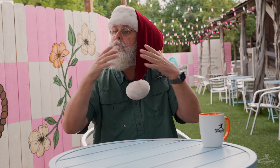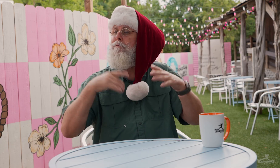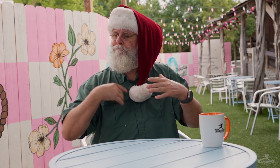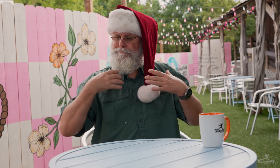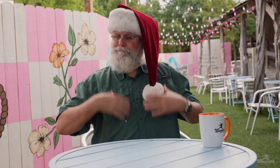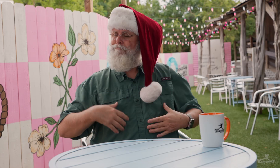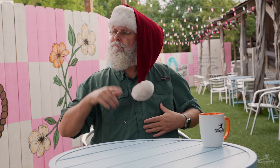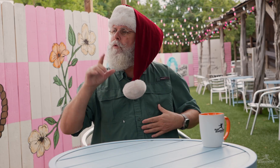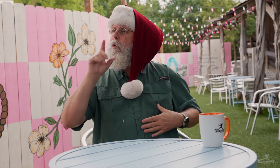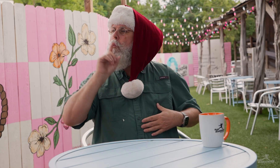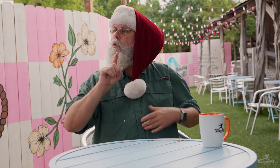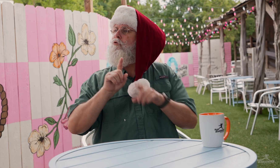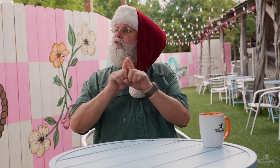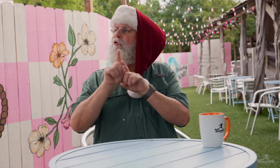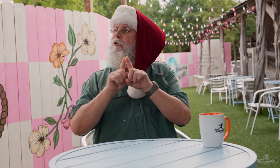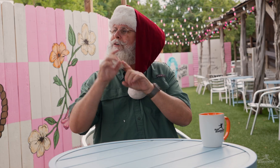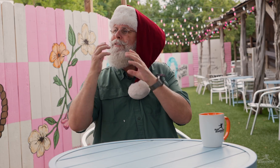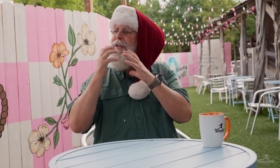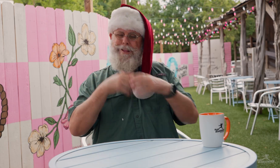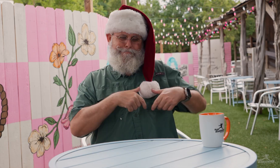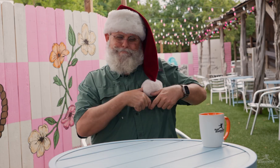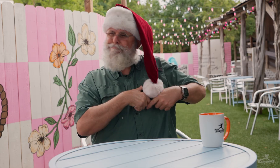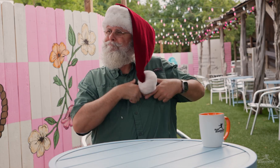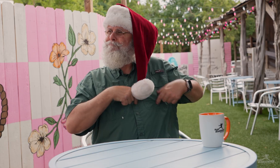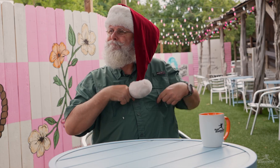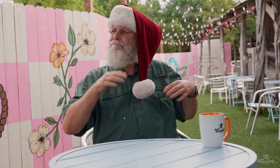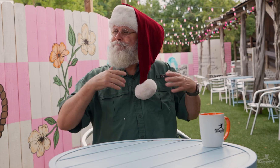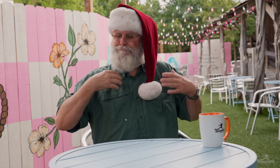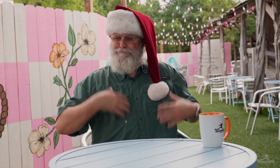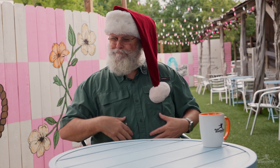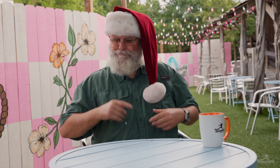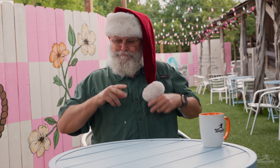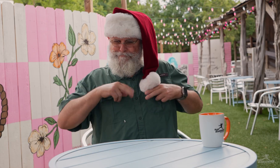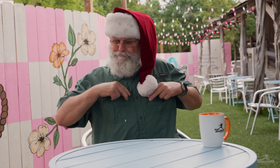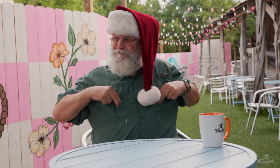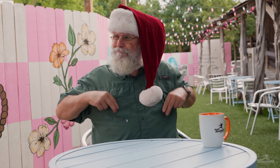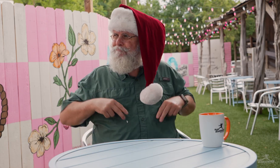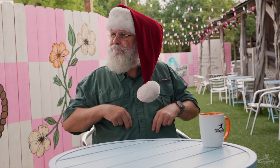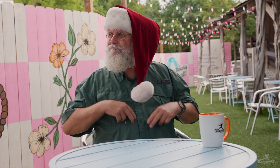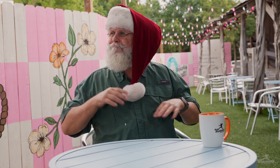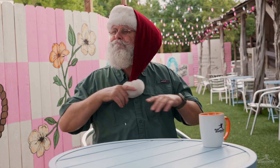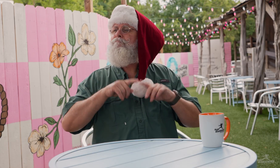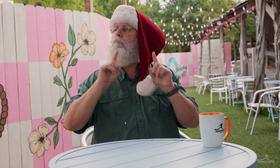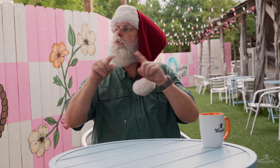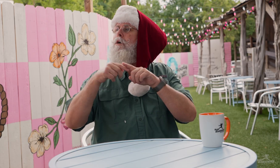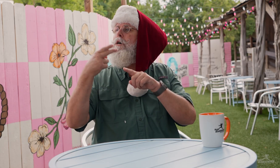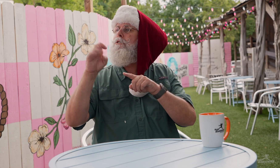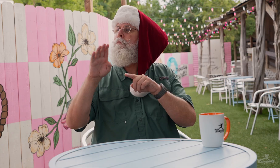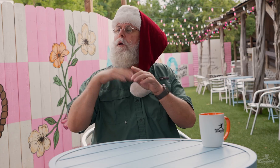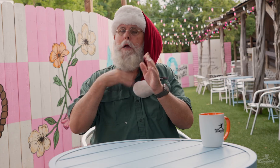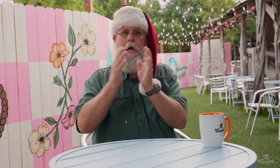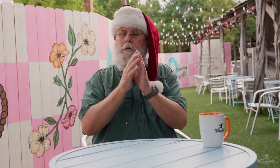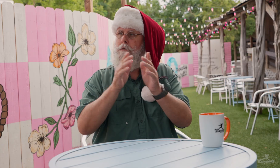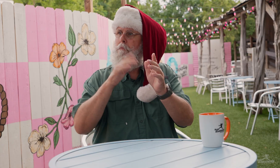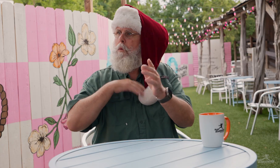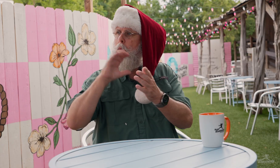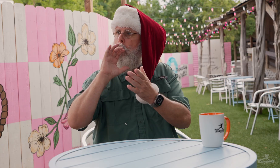When that was over, I wore a Lonestar Santas shirt with overalls We went to HEB grocery store on our way home from San Antonio